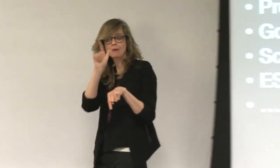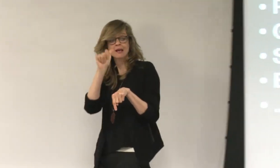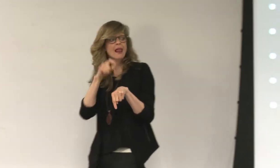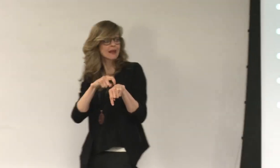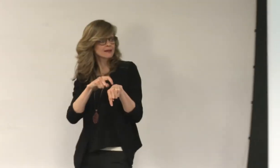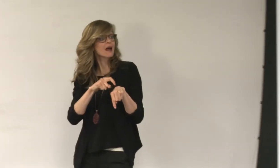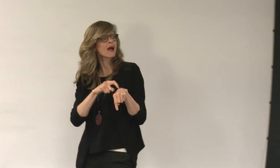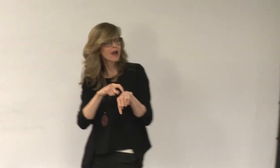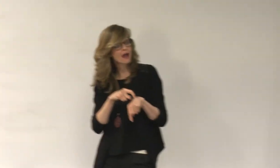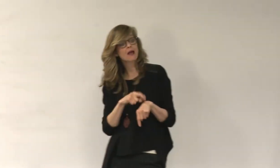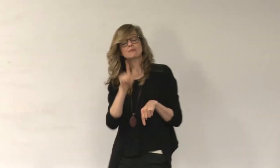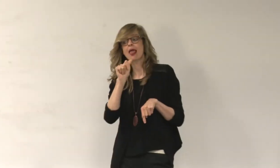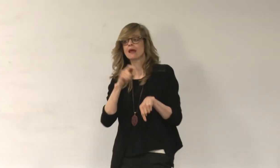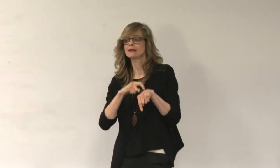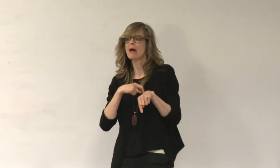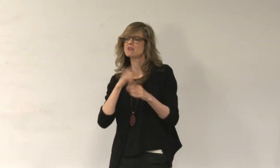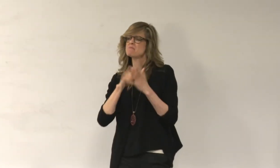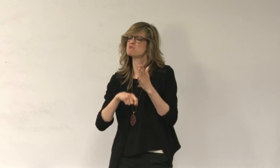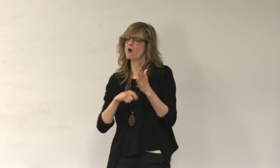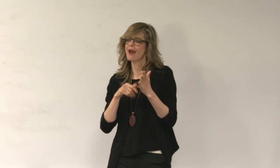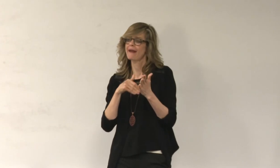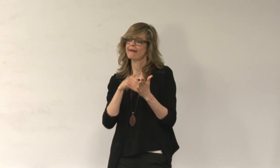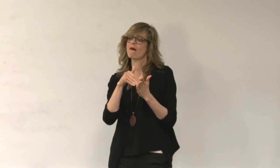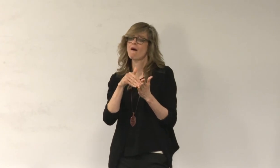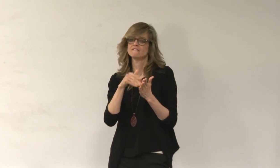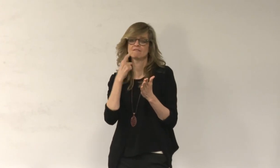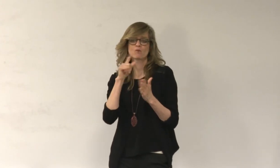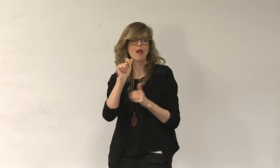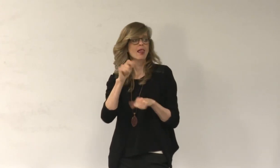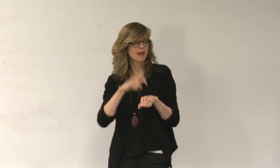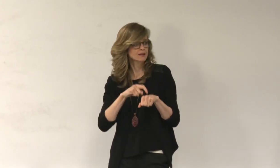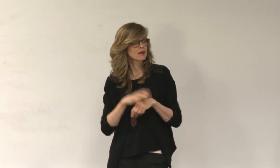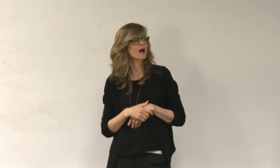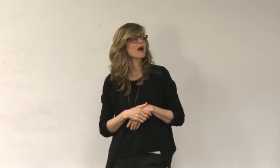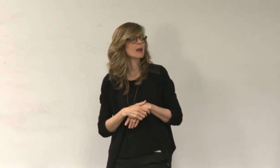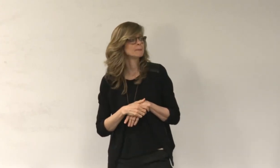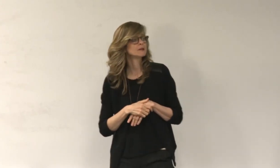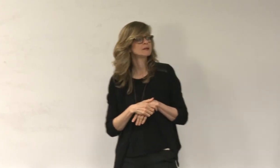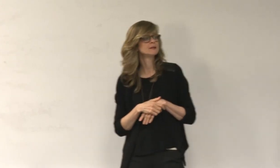IN "L.A. TIMES," I WROTE SOME ARTICLES OFTEN FOR "L.A. TIMES."